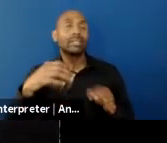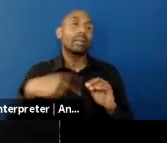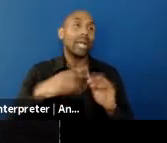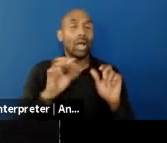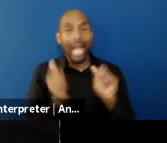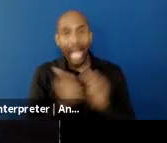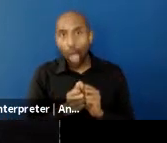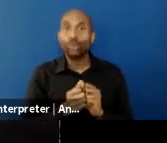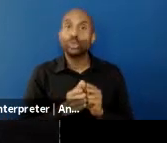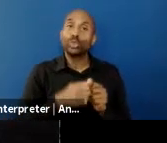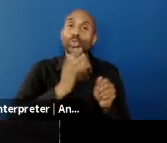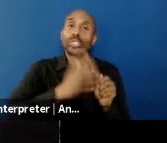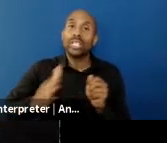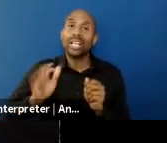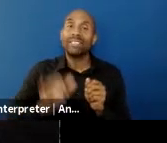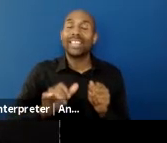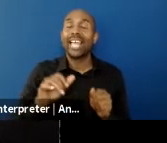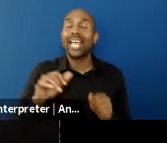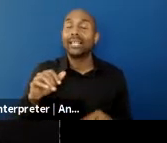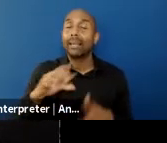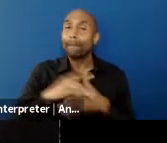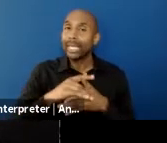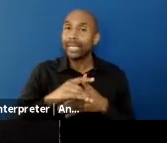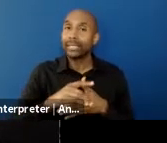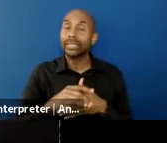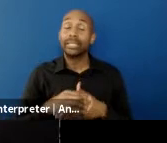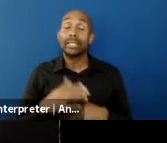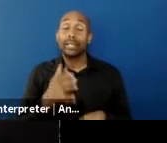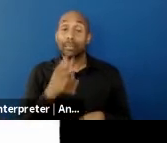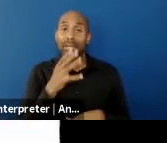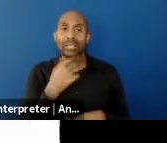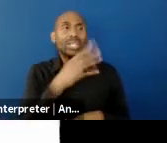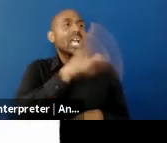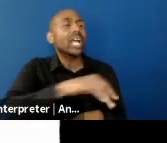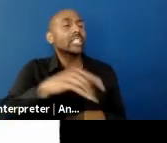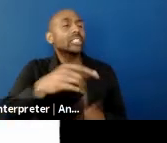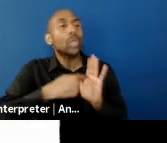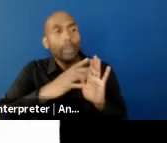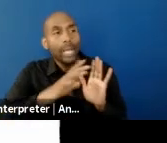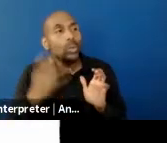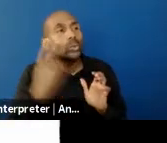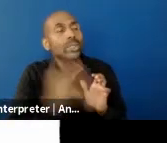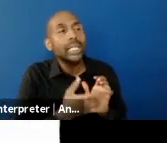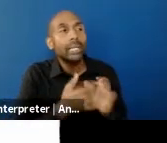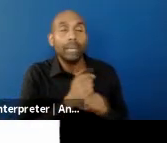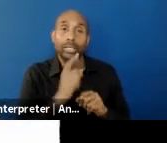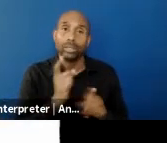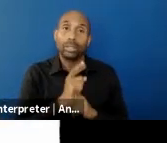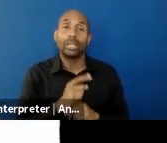I was the only child at the raw bar often. My dad was from Saratoga. Friends with Lou. Would slice them up for me.